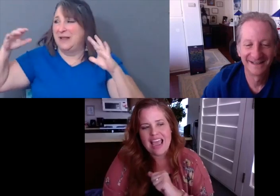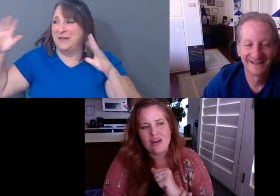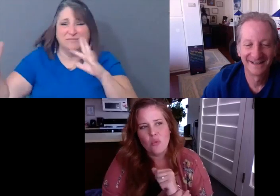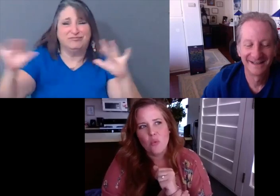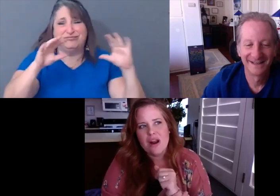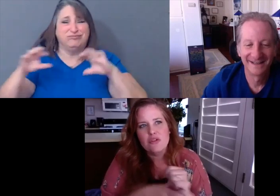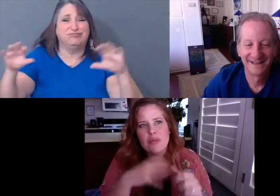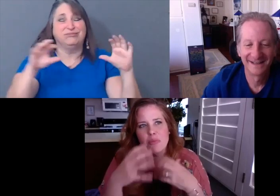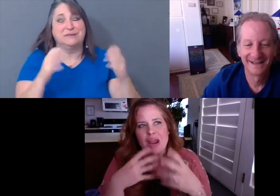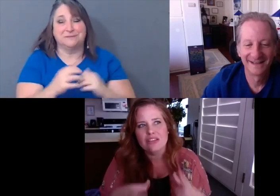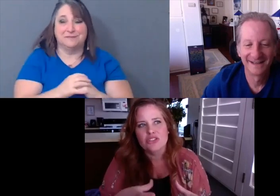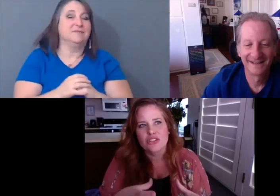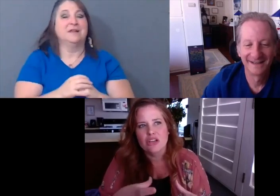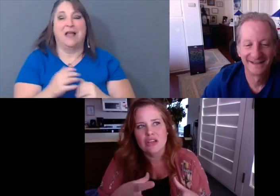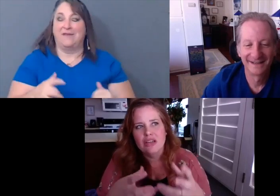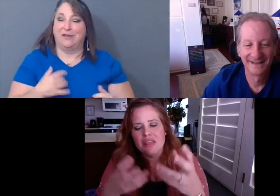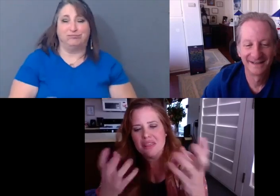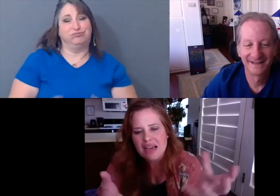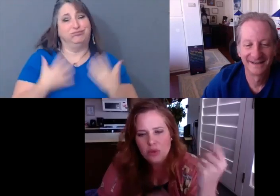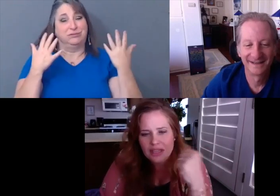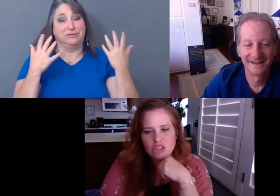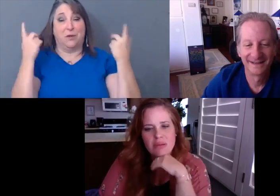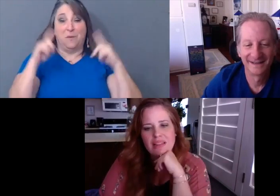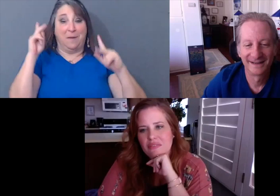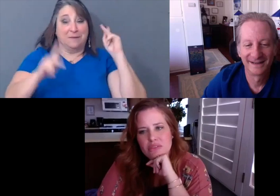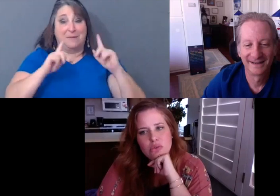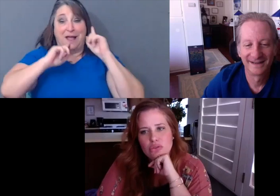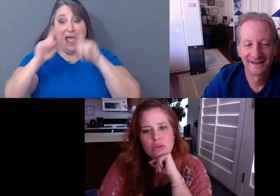And whatever people answer, then that's where they should be. Life is too short.